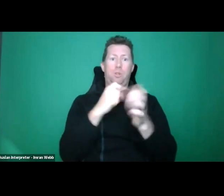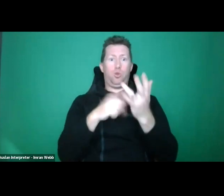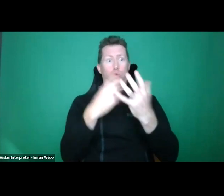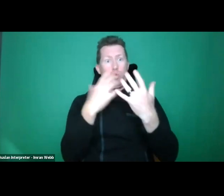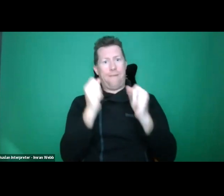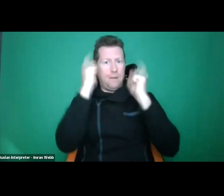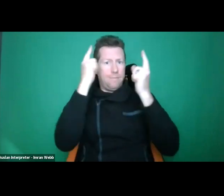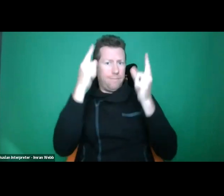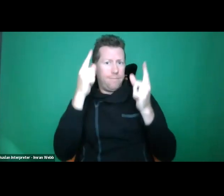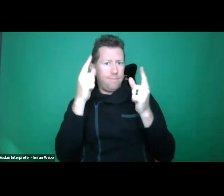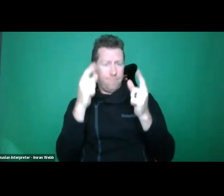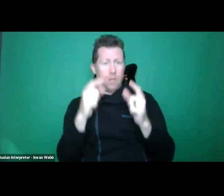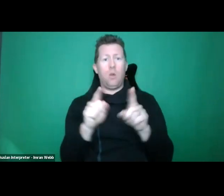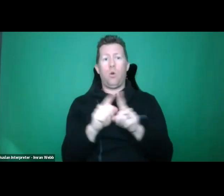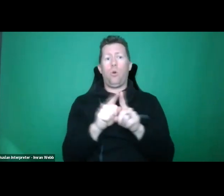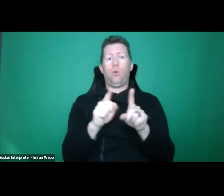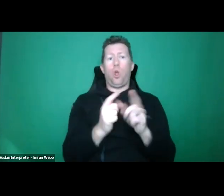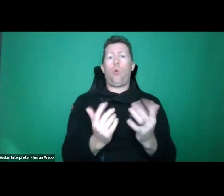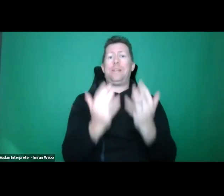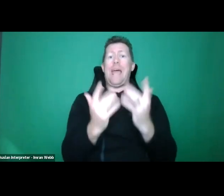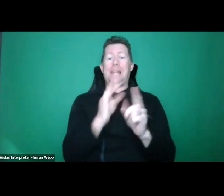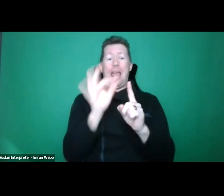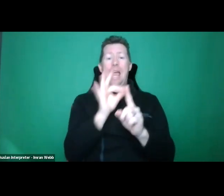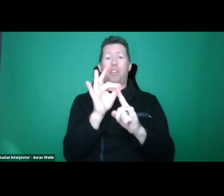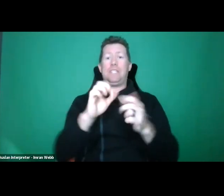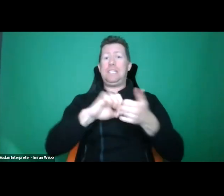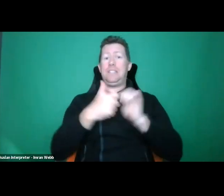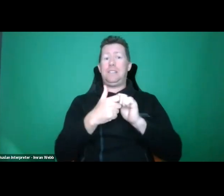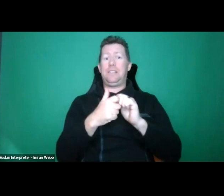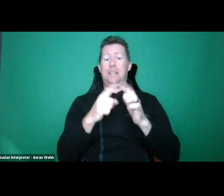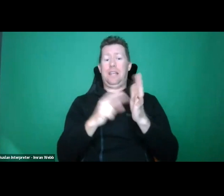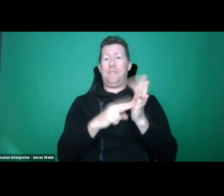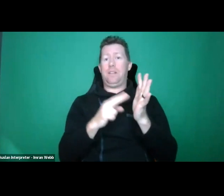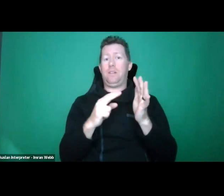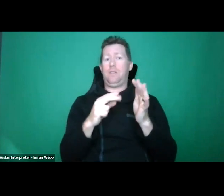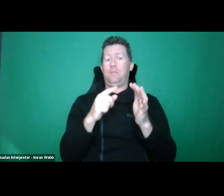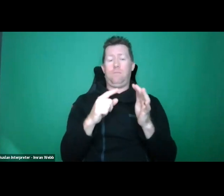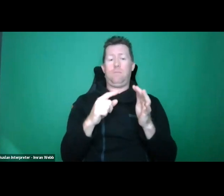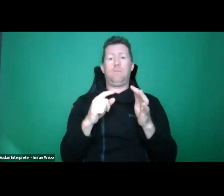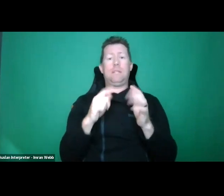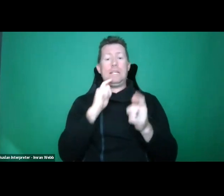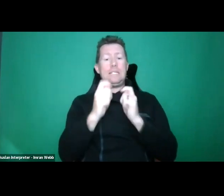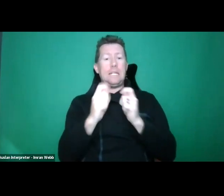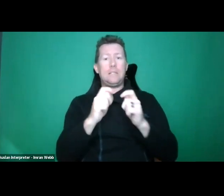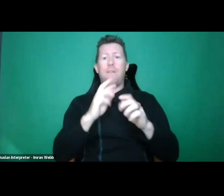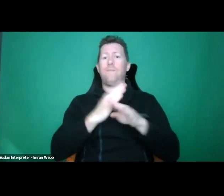And we also saw data accuracy issues even in the NDDA test case on education to employment in South Australia,